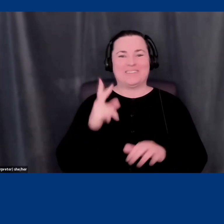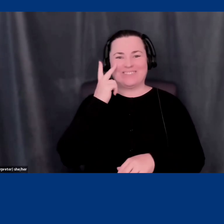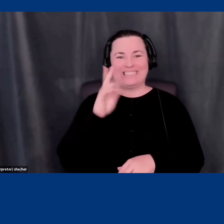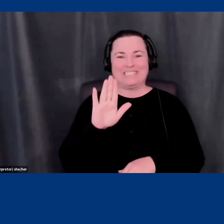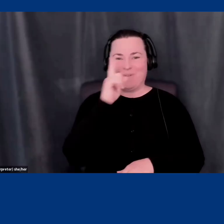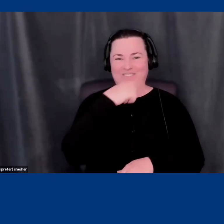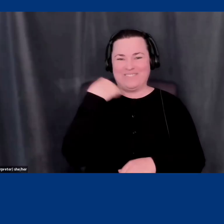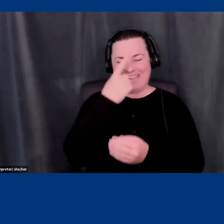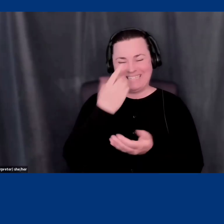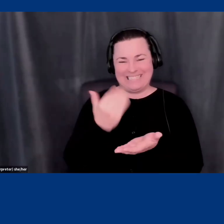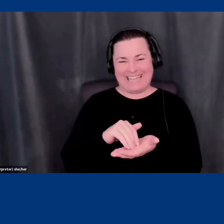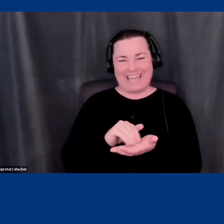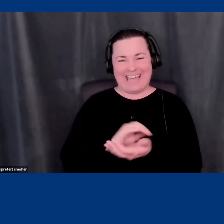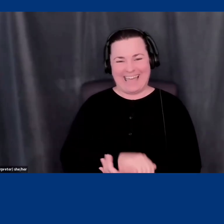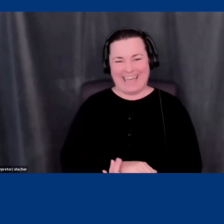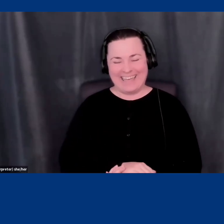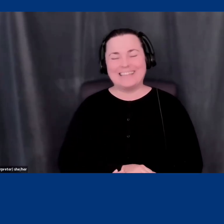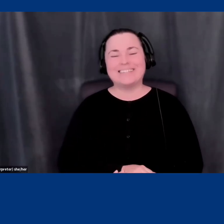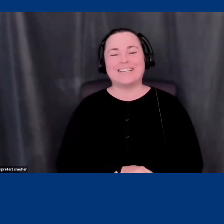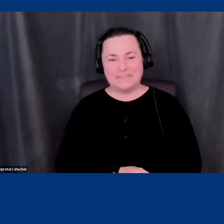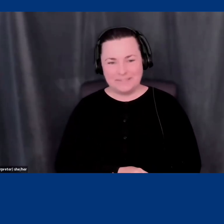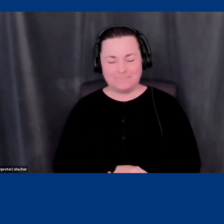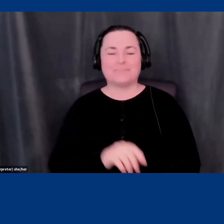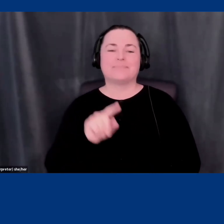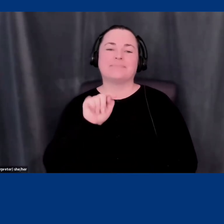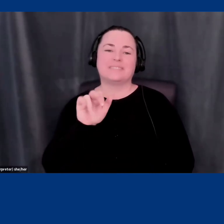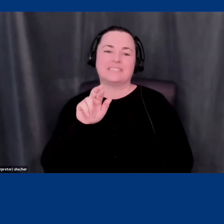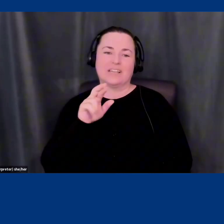Well she actually came up with the idea of